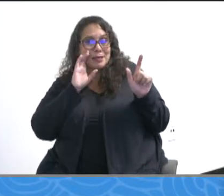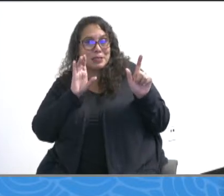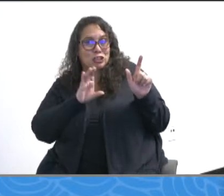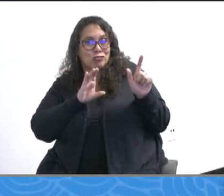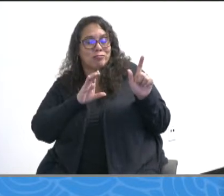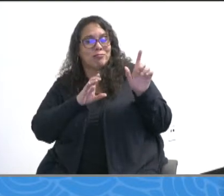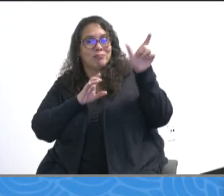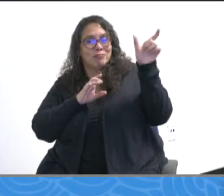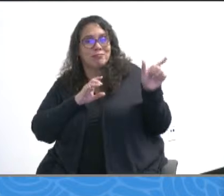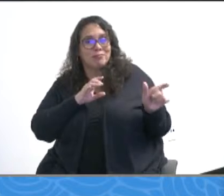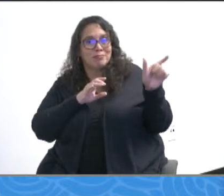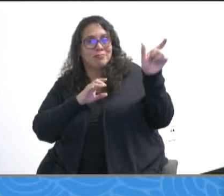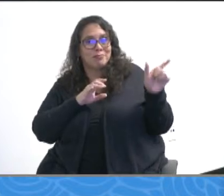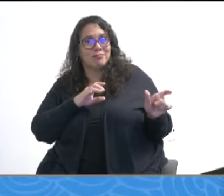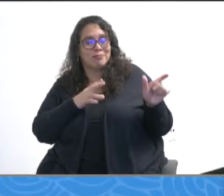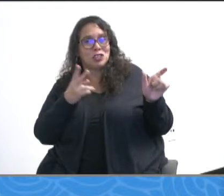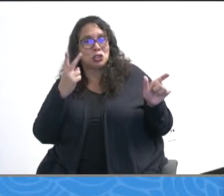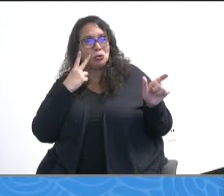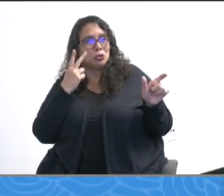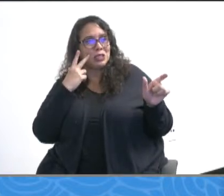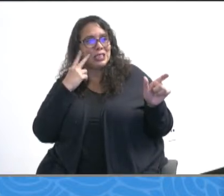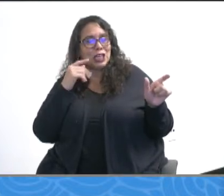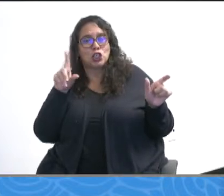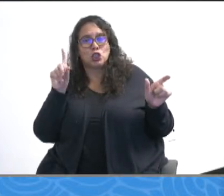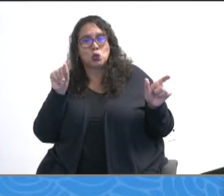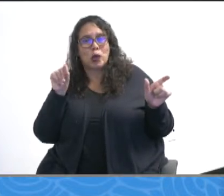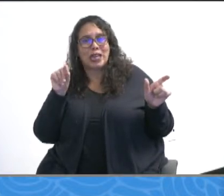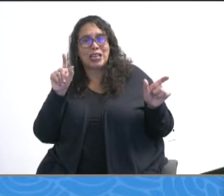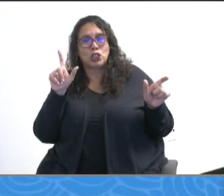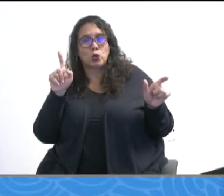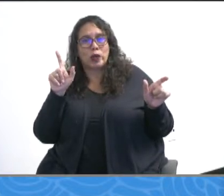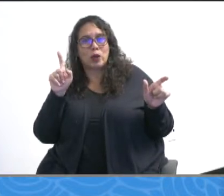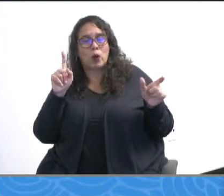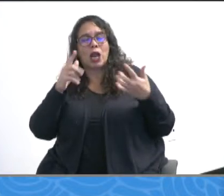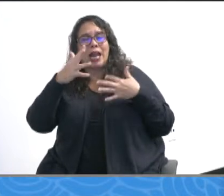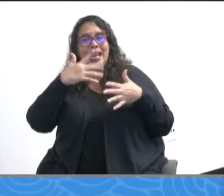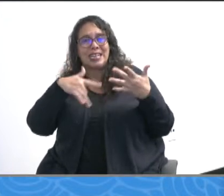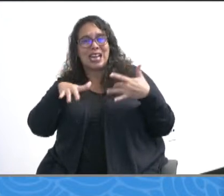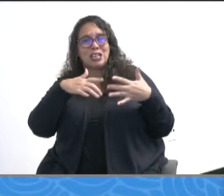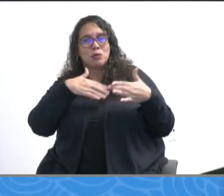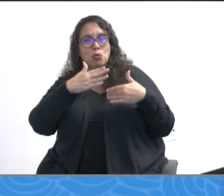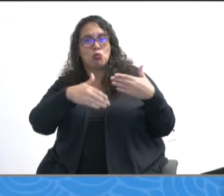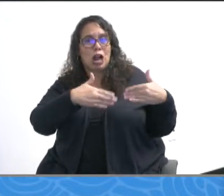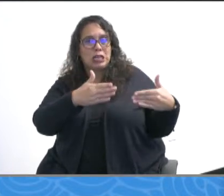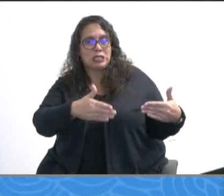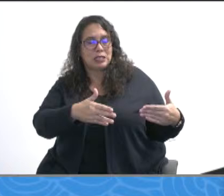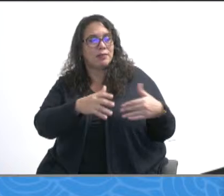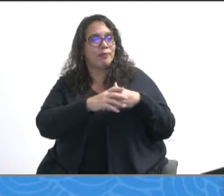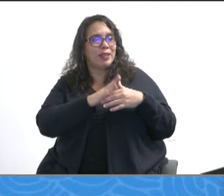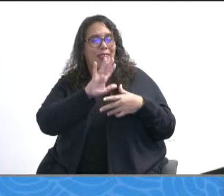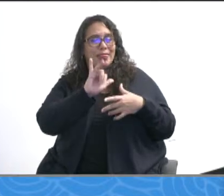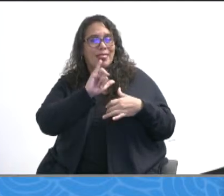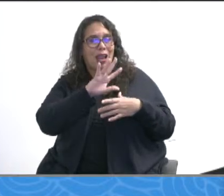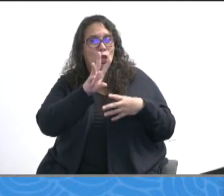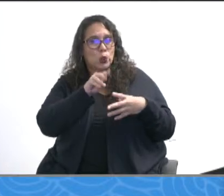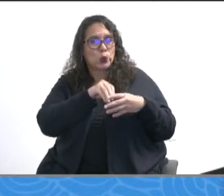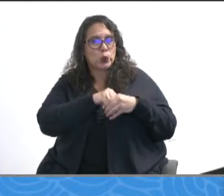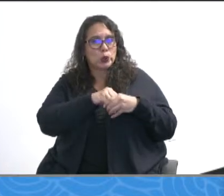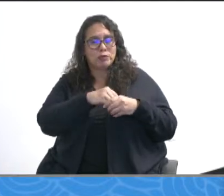what you'll see is the 2020-'21 engagement process. And that includes ThoughtExchanges